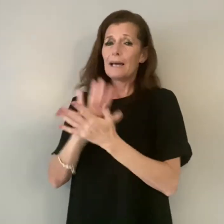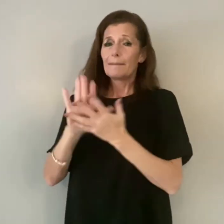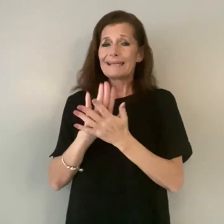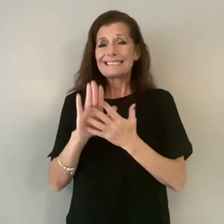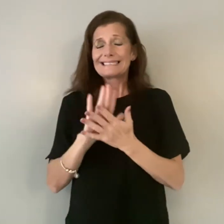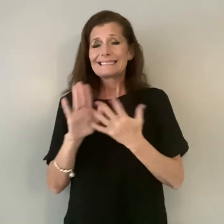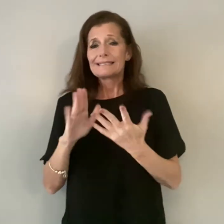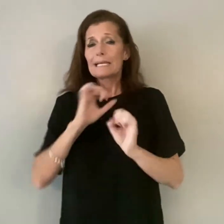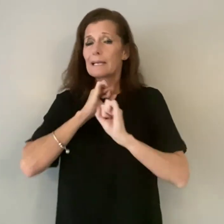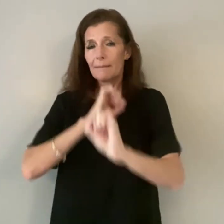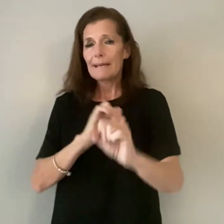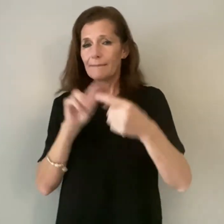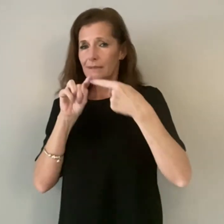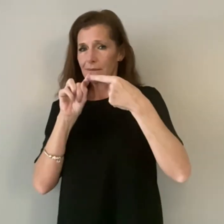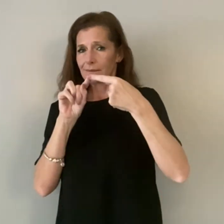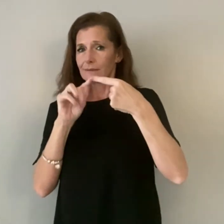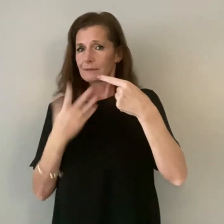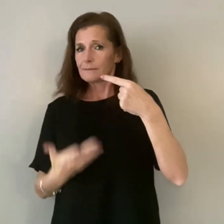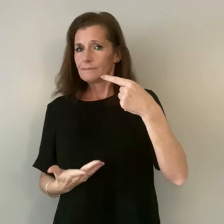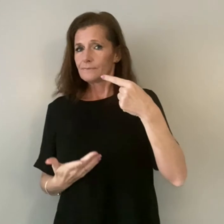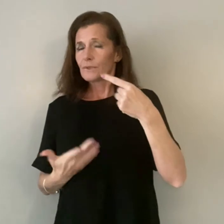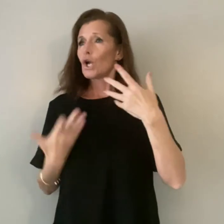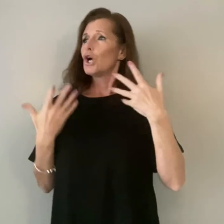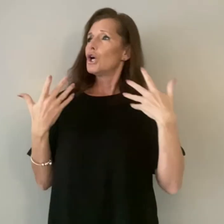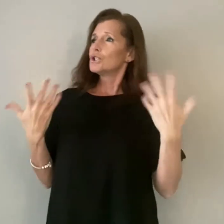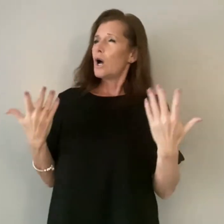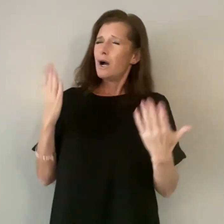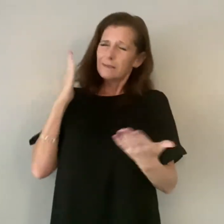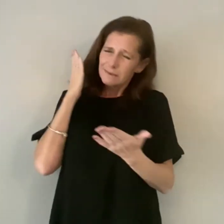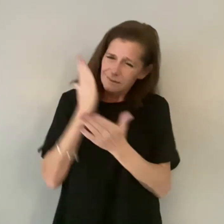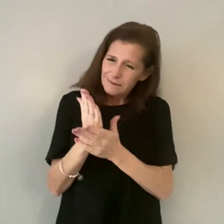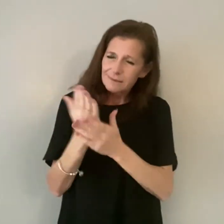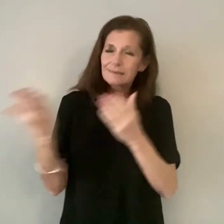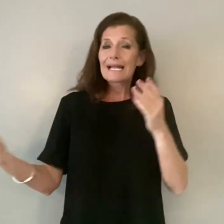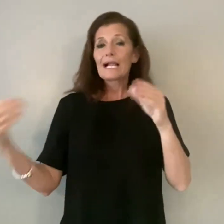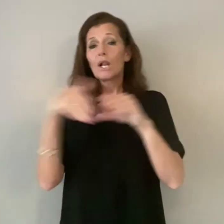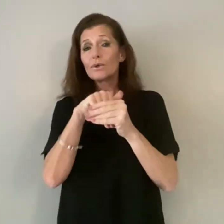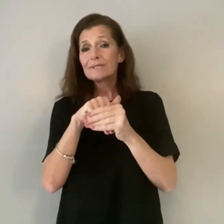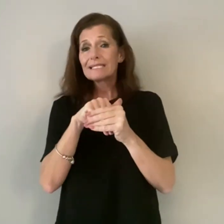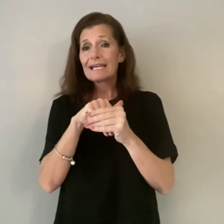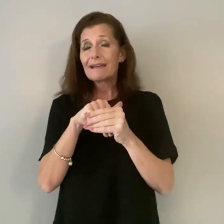So it sounds really simple but commitment. So in order to be authentically inclusive